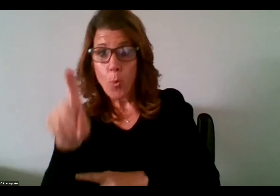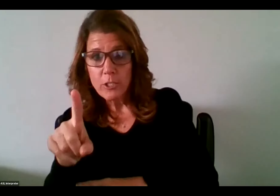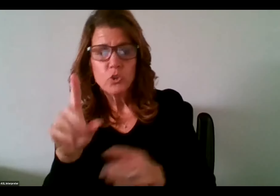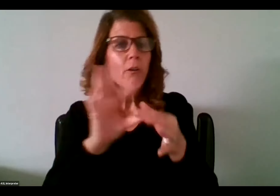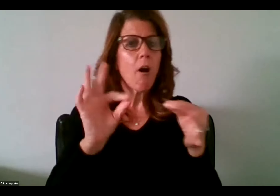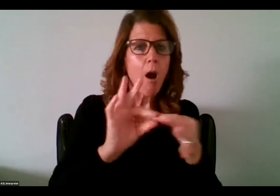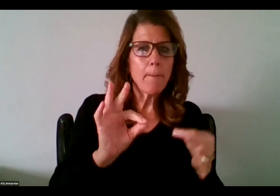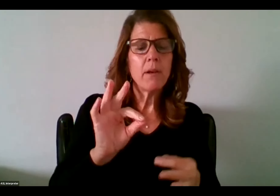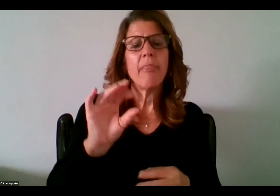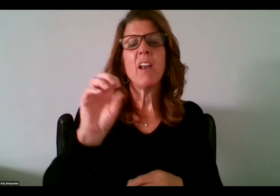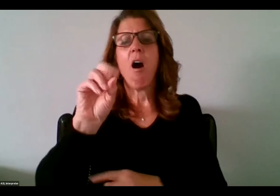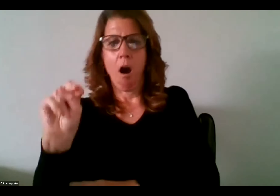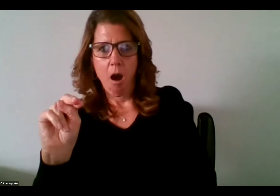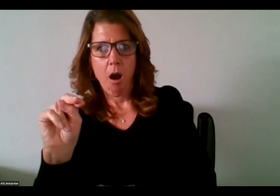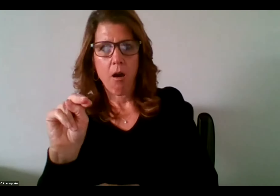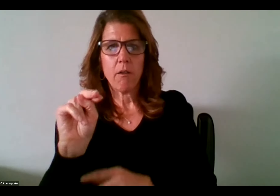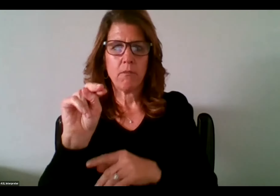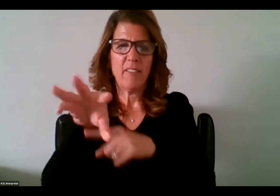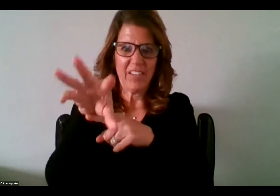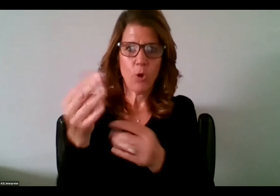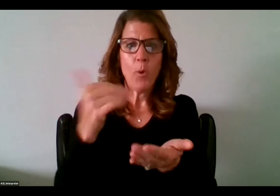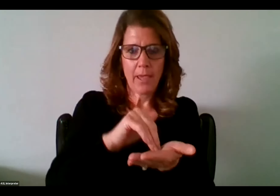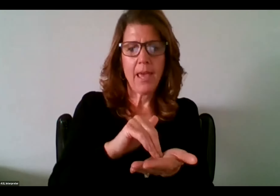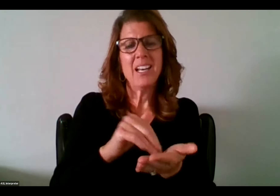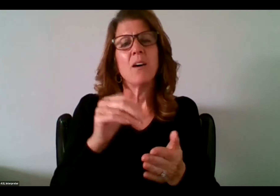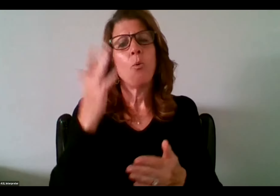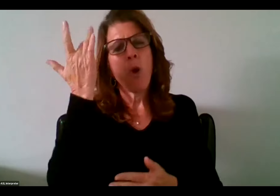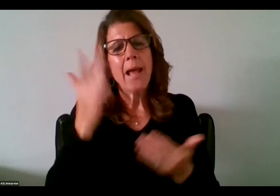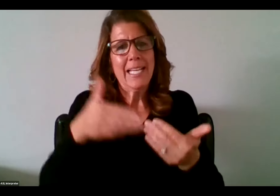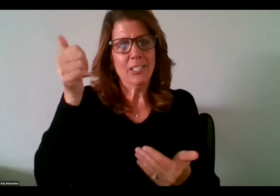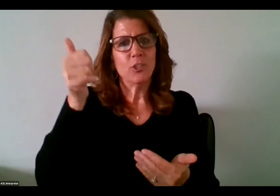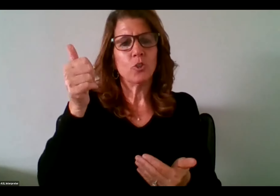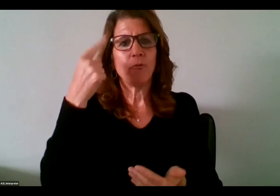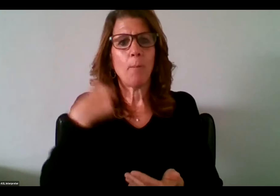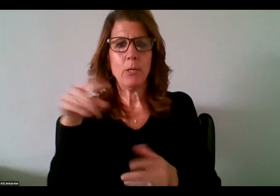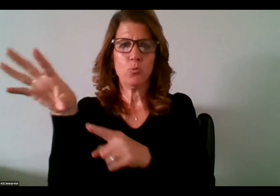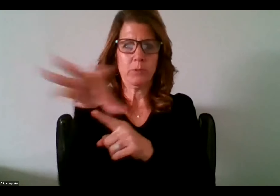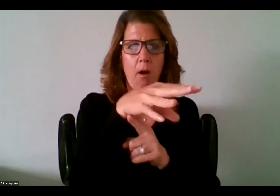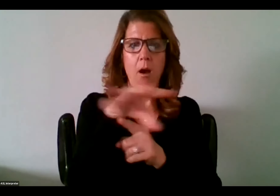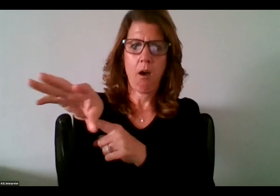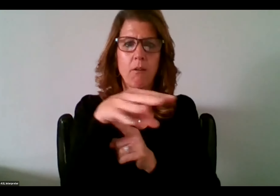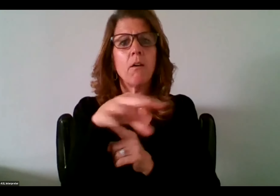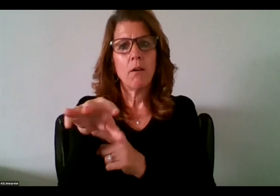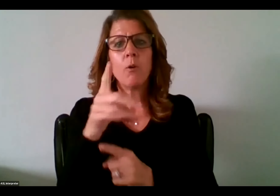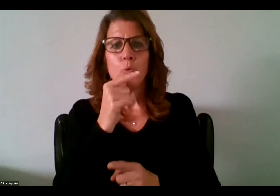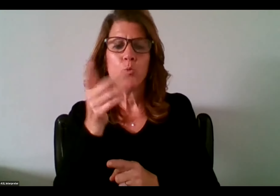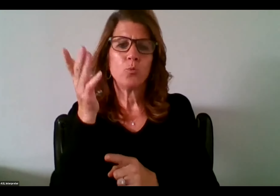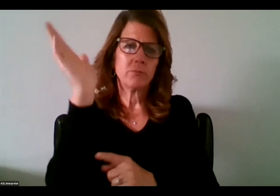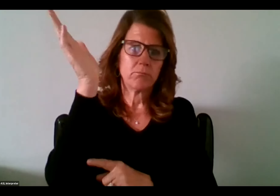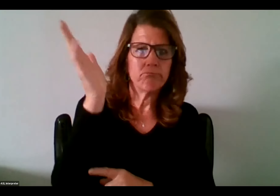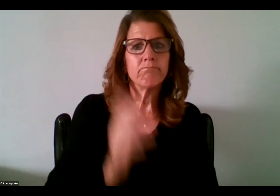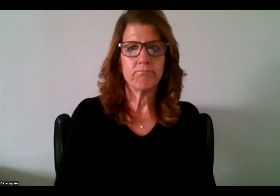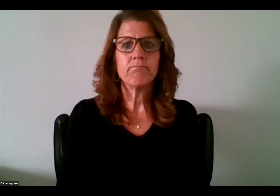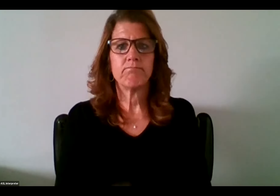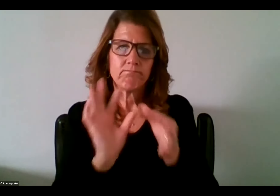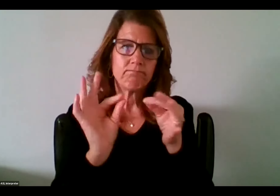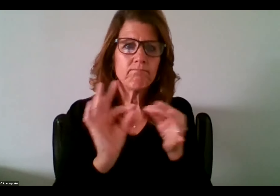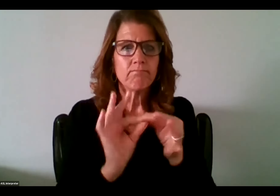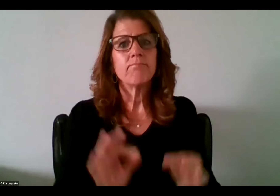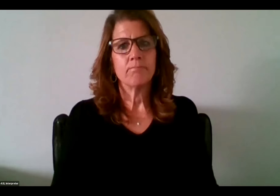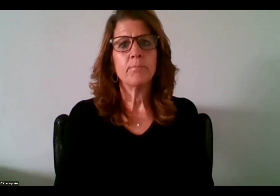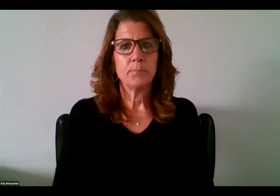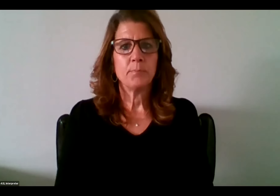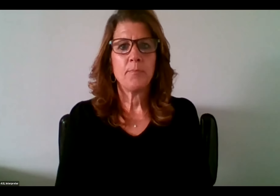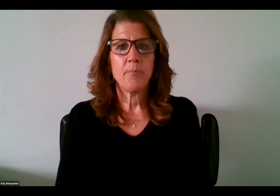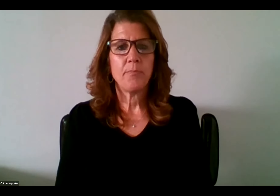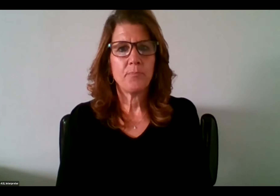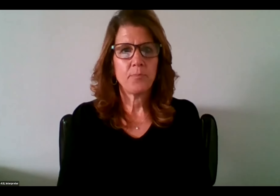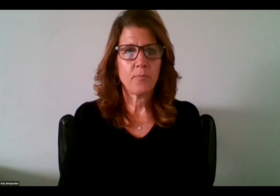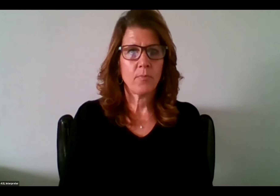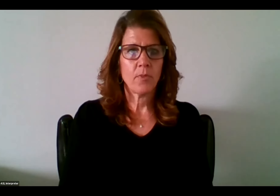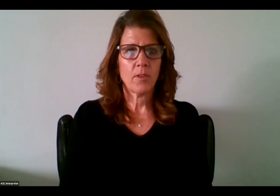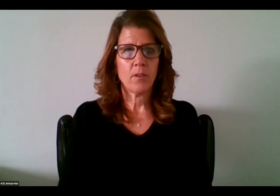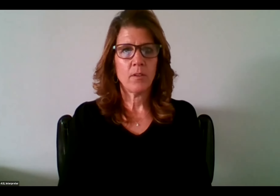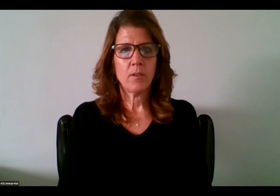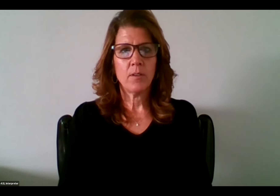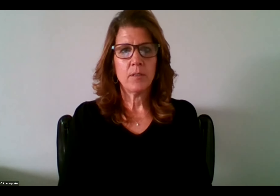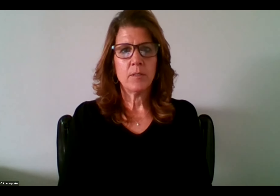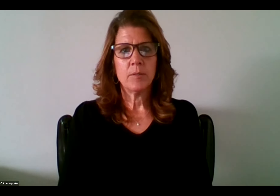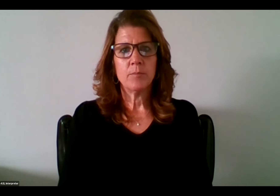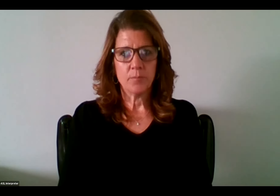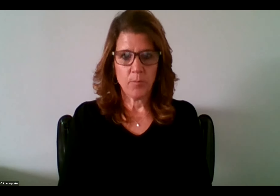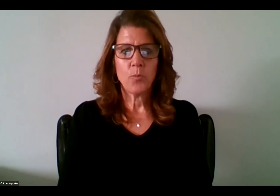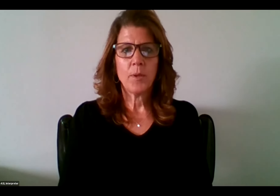comment. You can turn the video on, and make it easier for me to spot who I need to highlight.